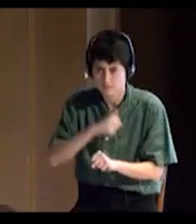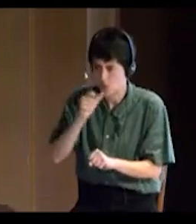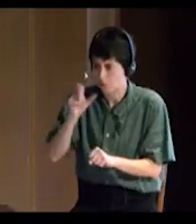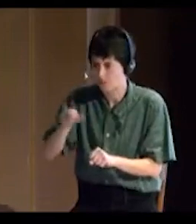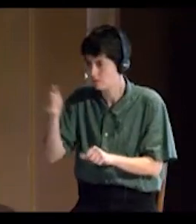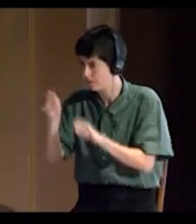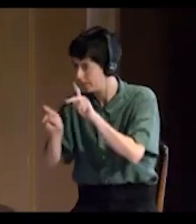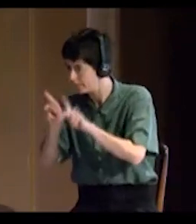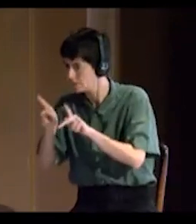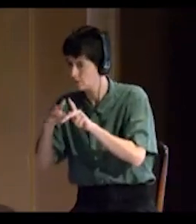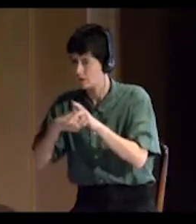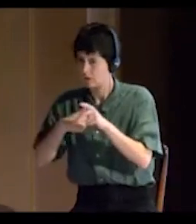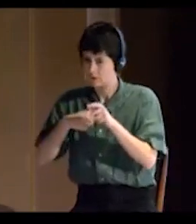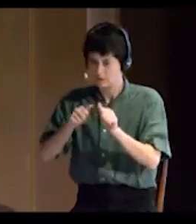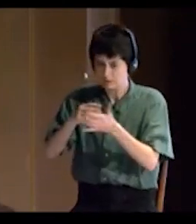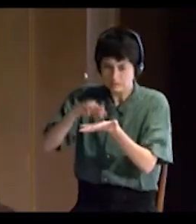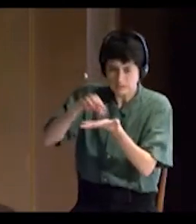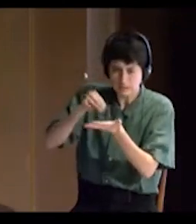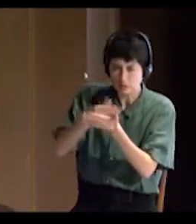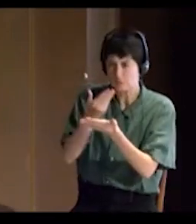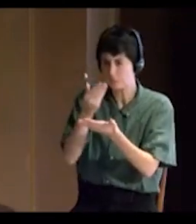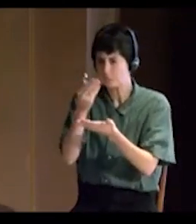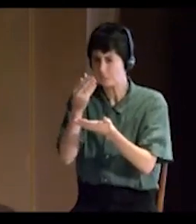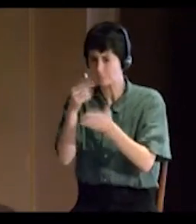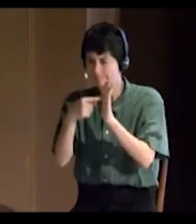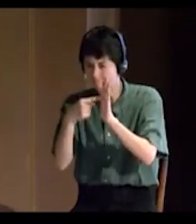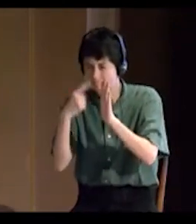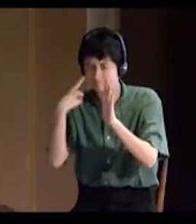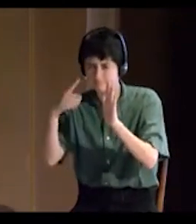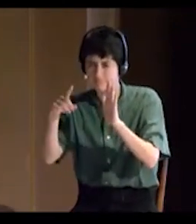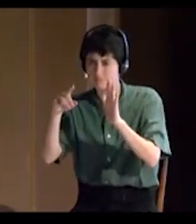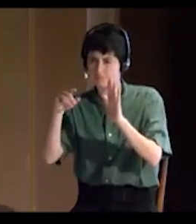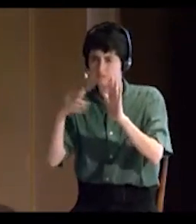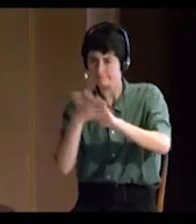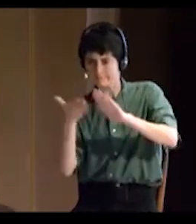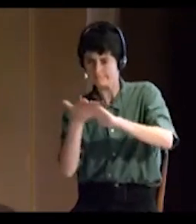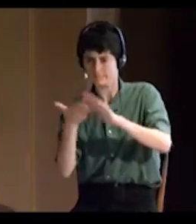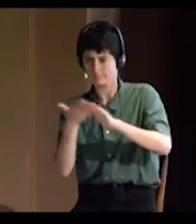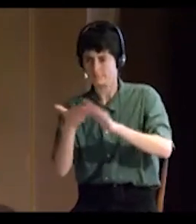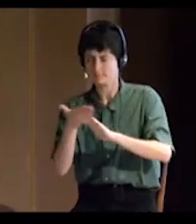And as you might expect, if you're doing it by yourself and I actually had one of the lab technicians here,